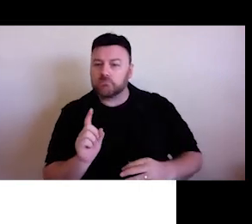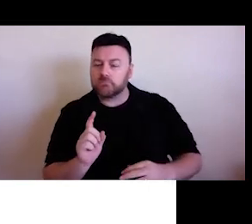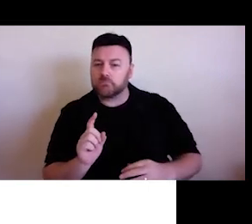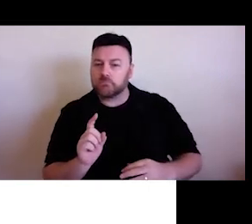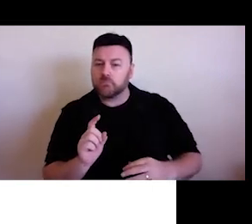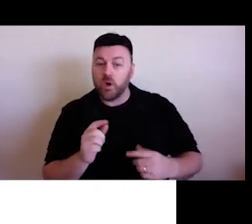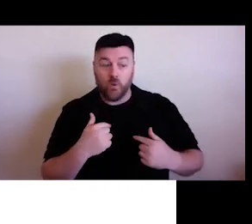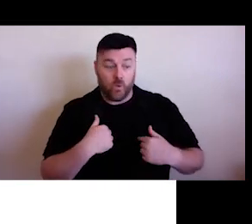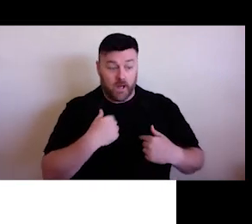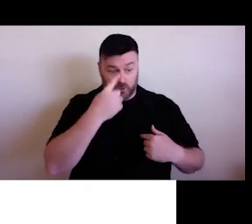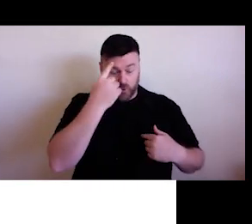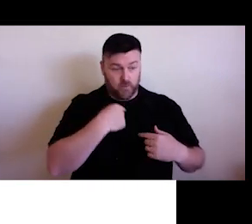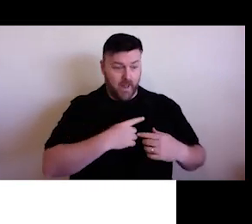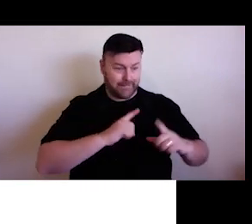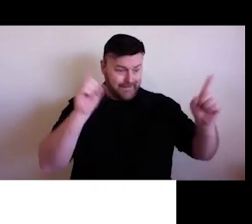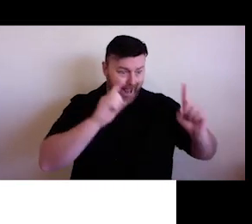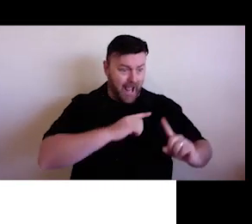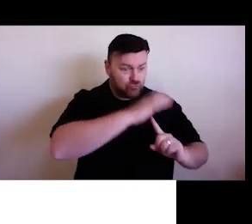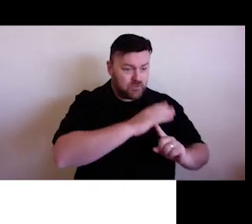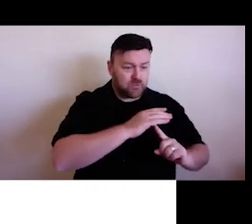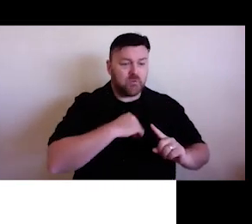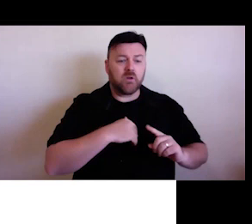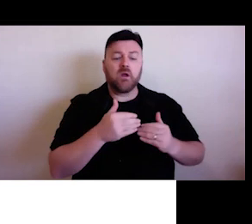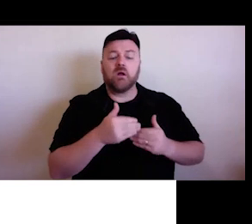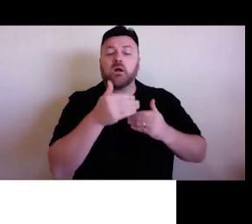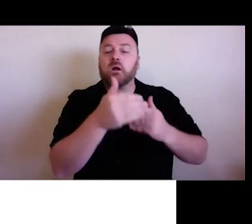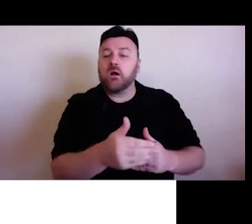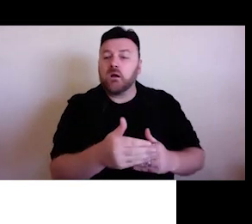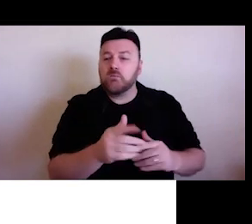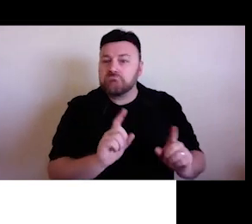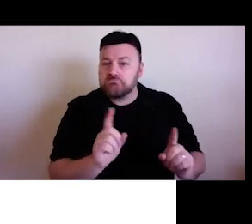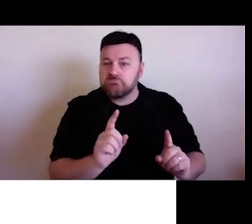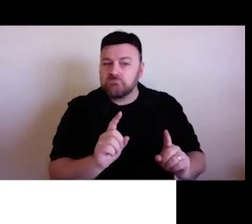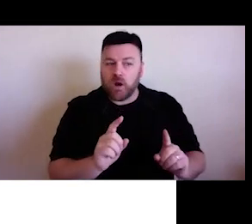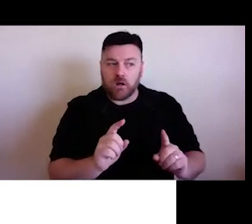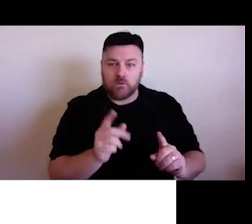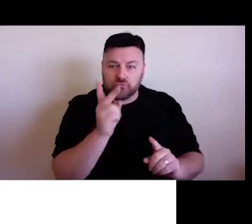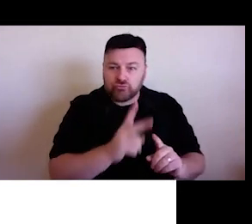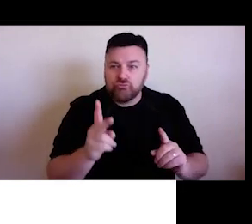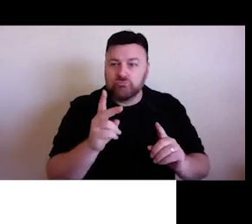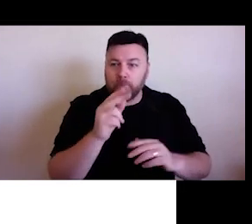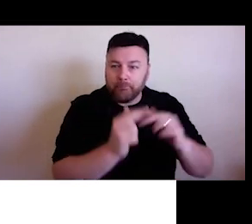next phase of, perhaps, rebuilding, perhaps, restoring and, I think